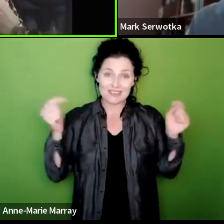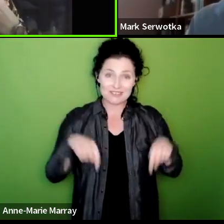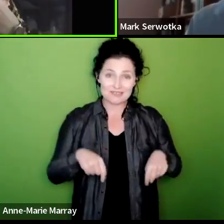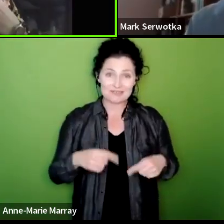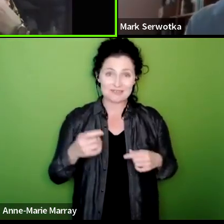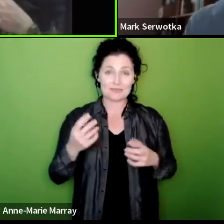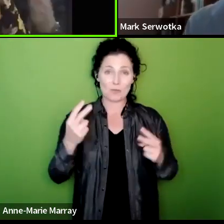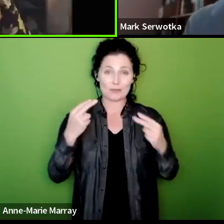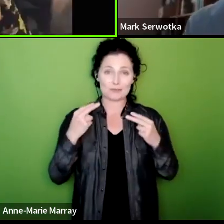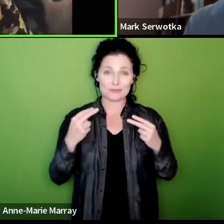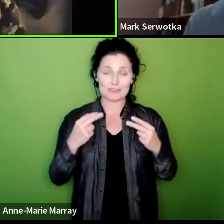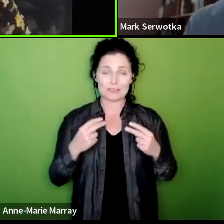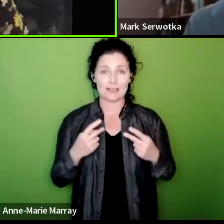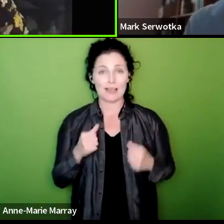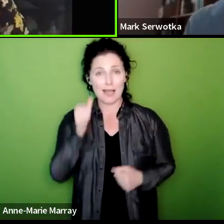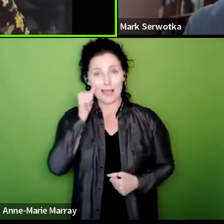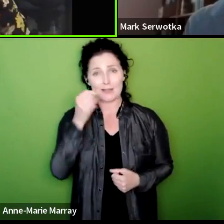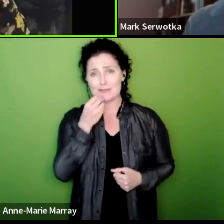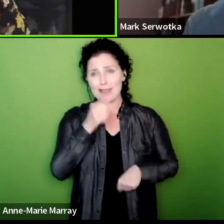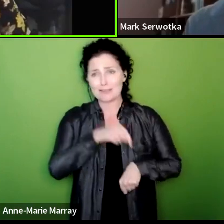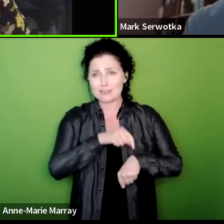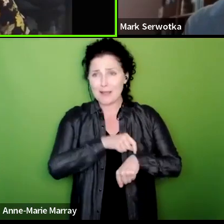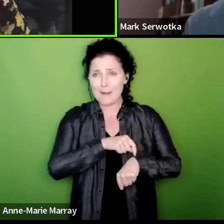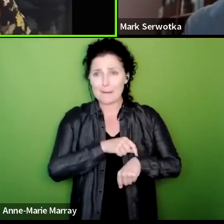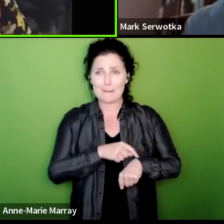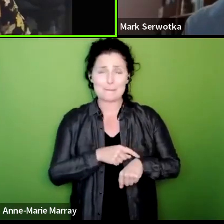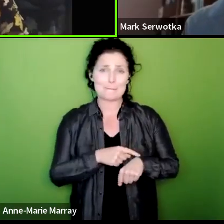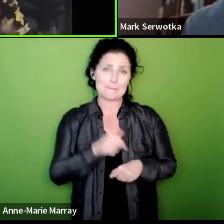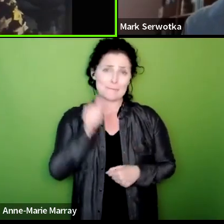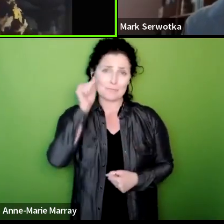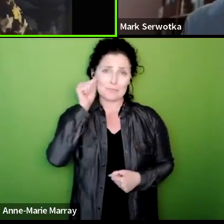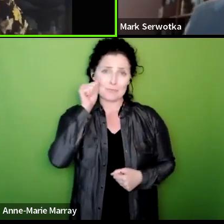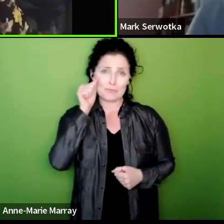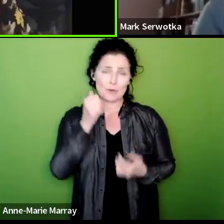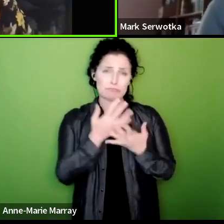that you know this is in the lunchtime uh recognize that lots and lots of people have lots